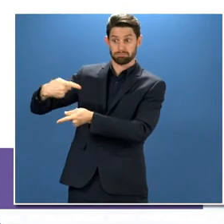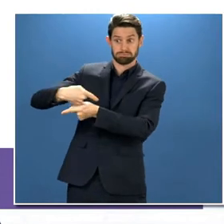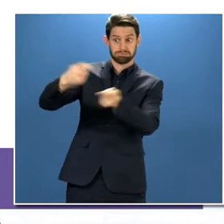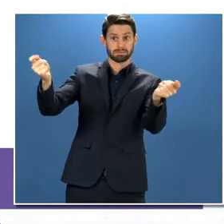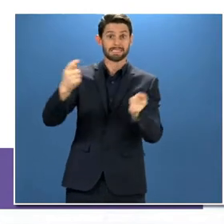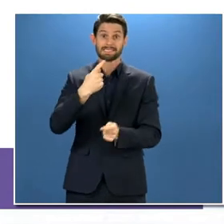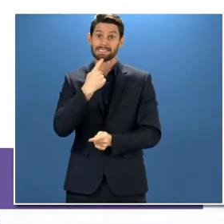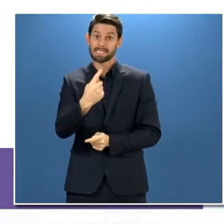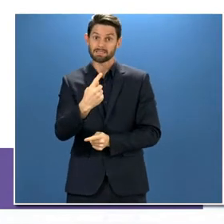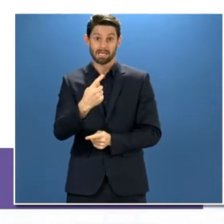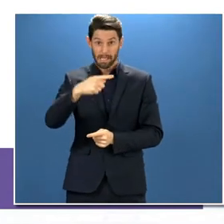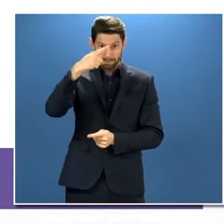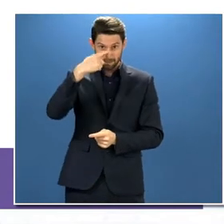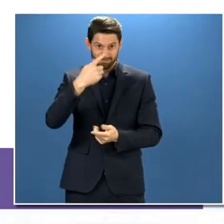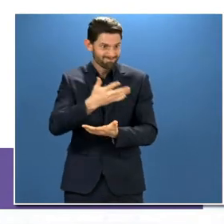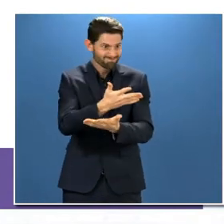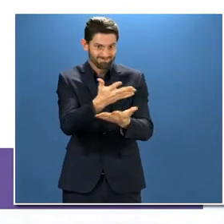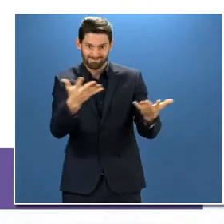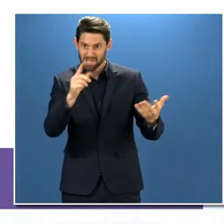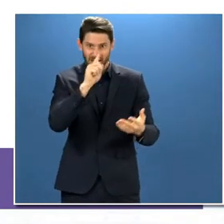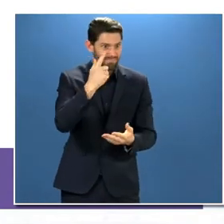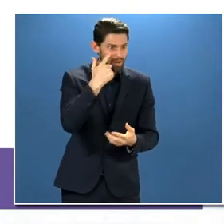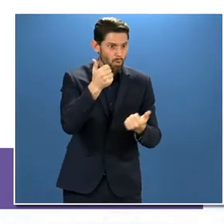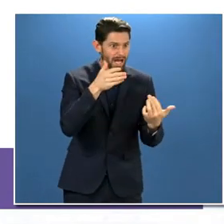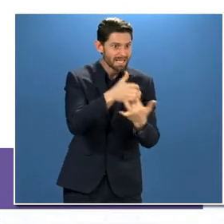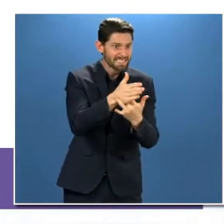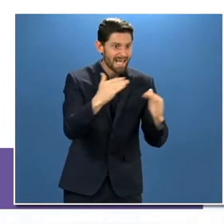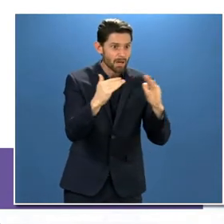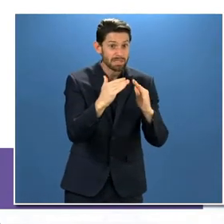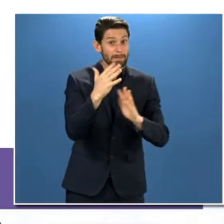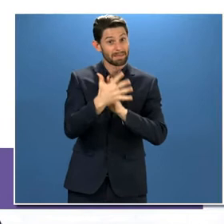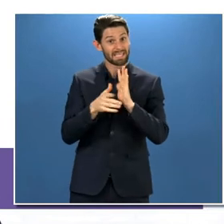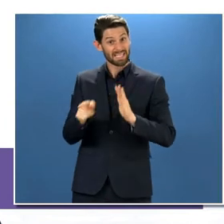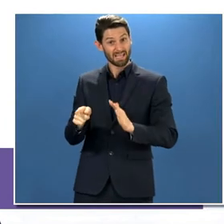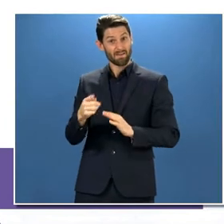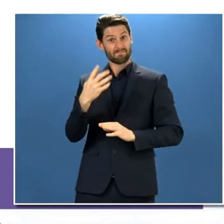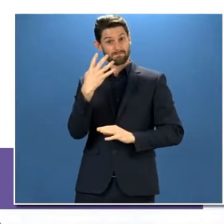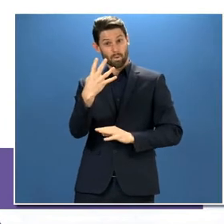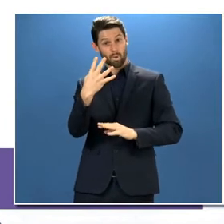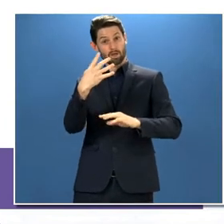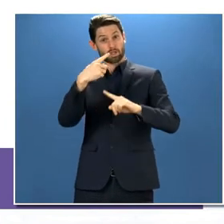to find affordable housing makes a person times less likely to be employed.